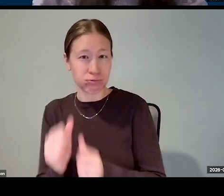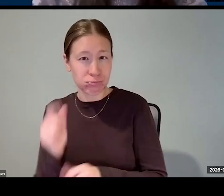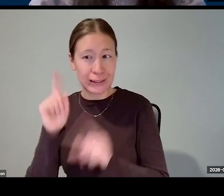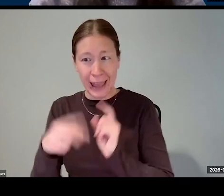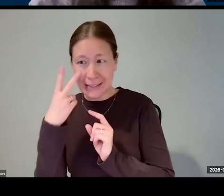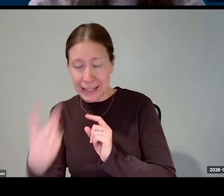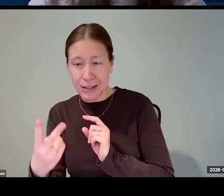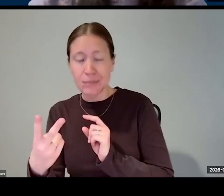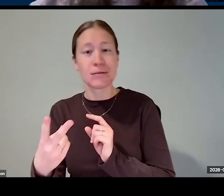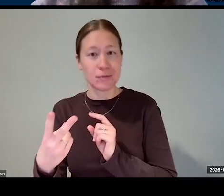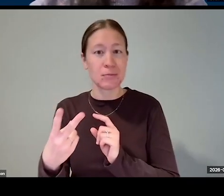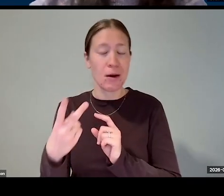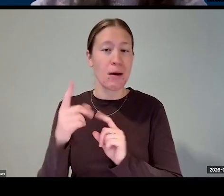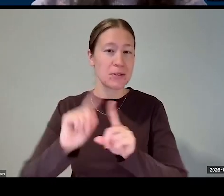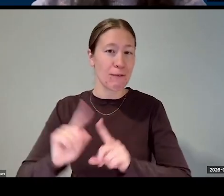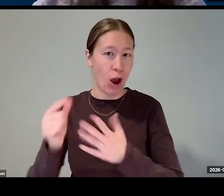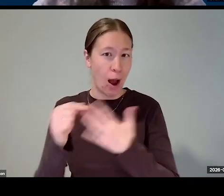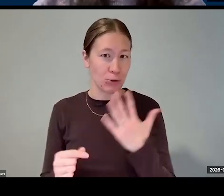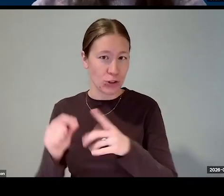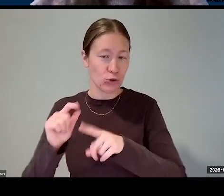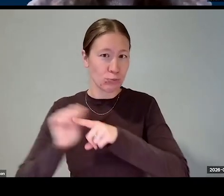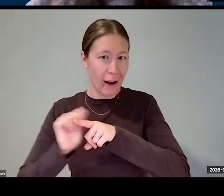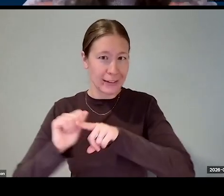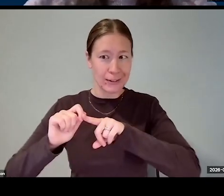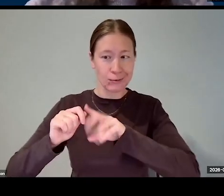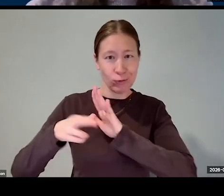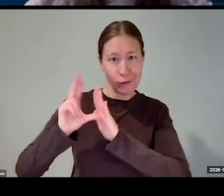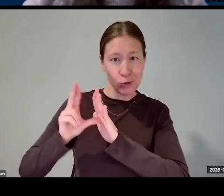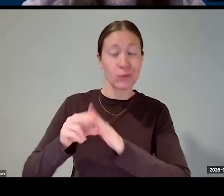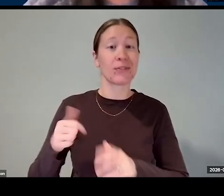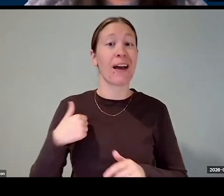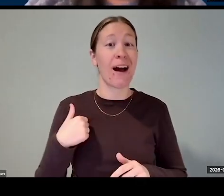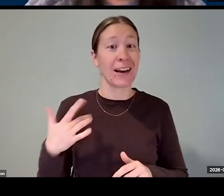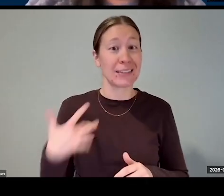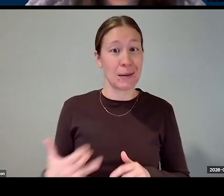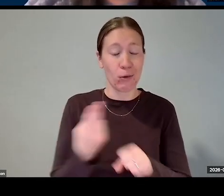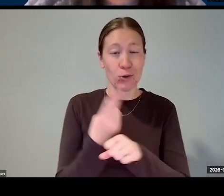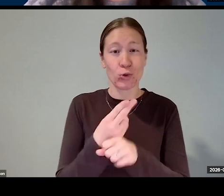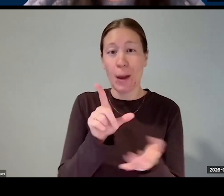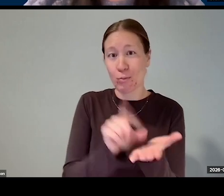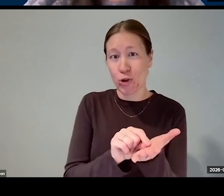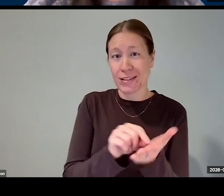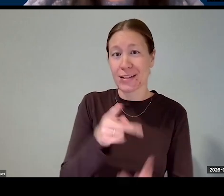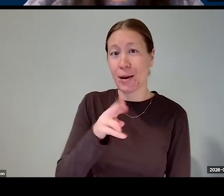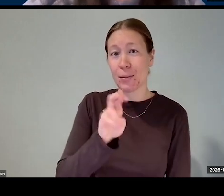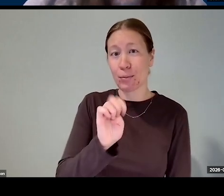to put my slide deck into print preview mode and check how all of the content appears in black and white.